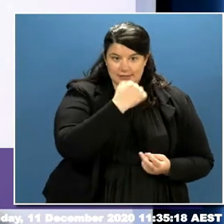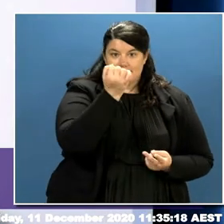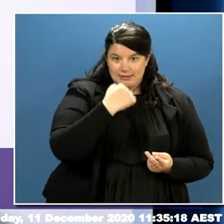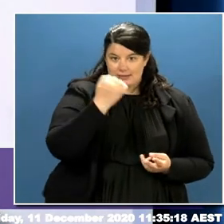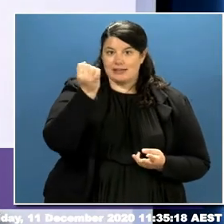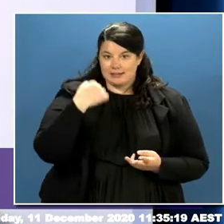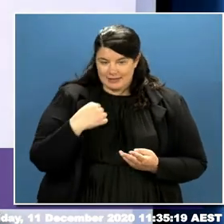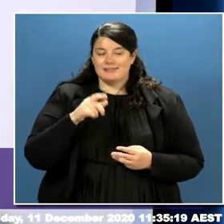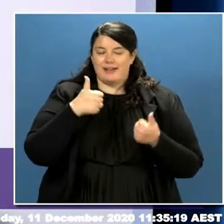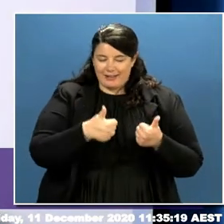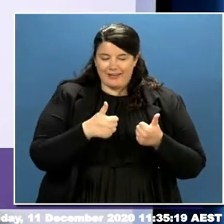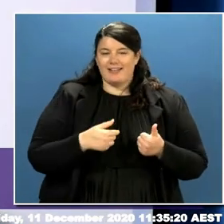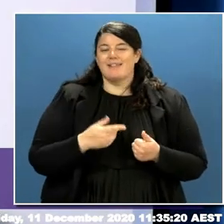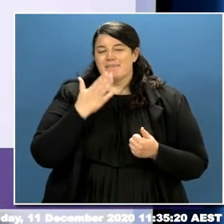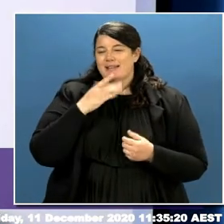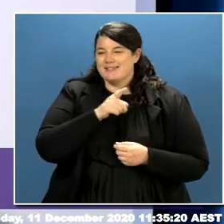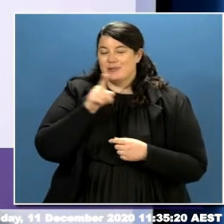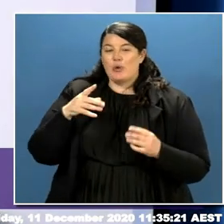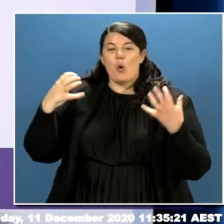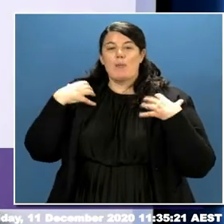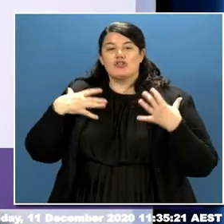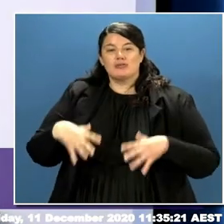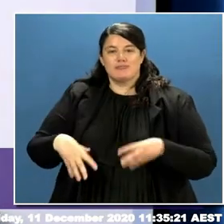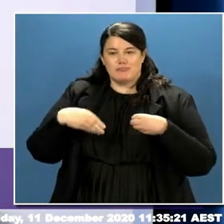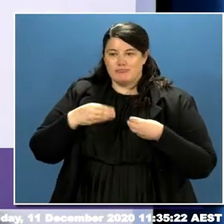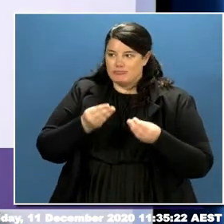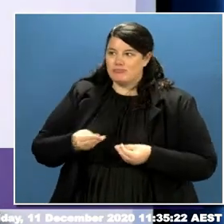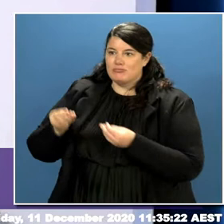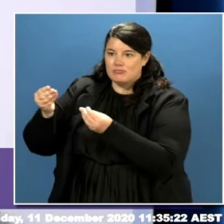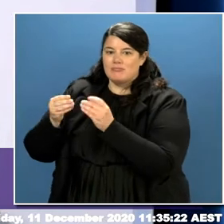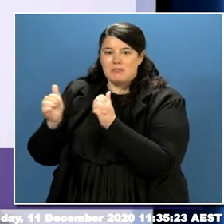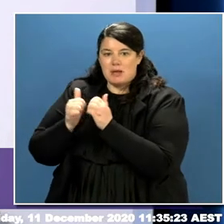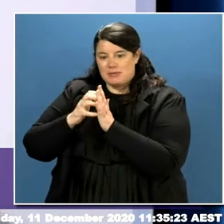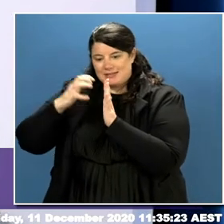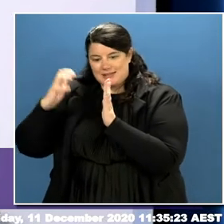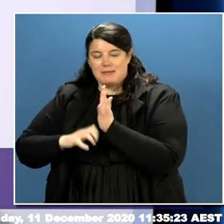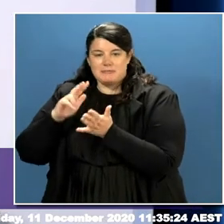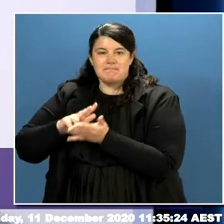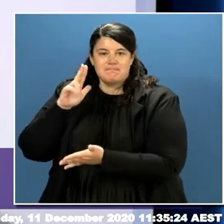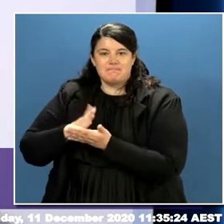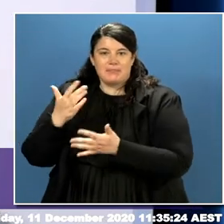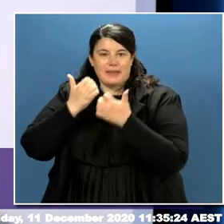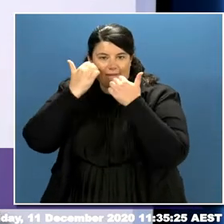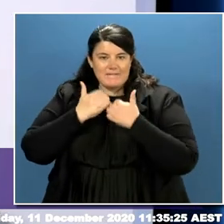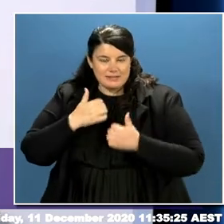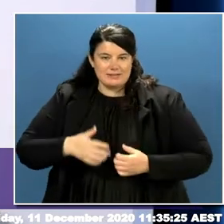On that basis, Commissioners, can you receive into evidence the joint statement and mark it Exhibit 9.27?